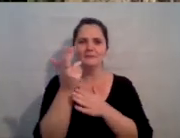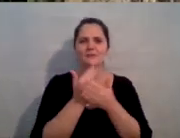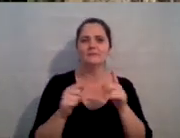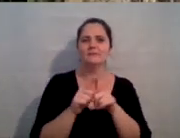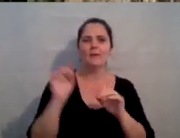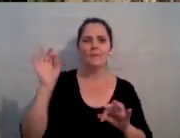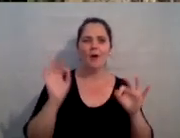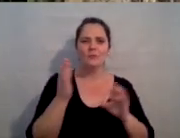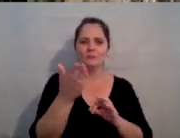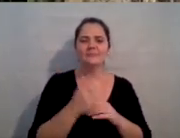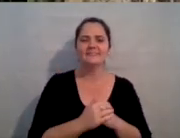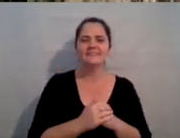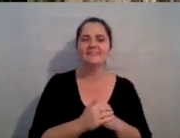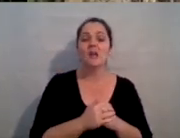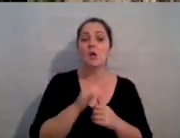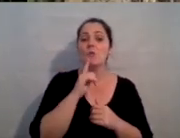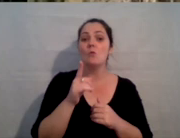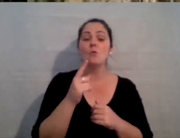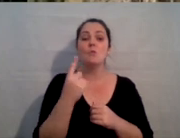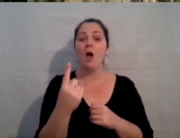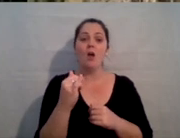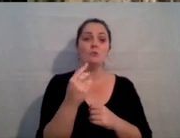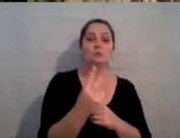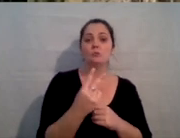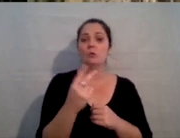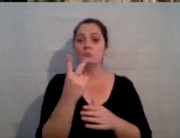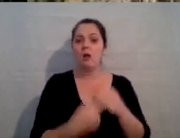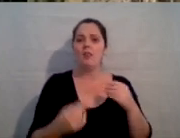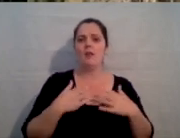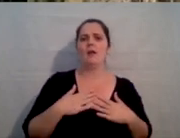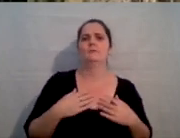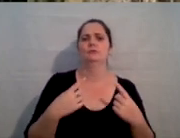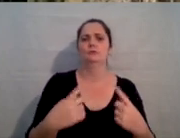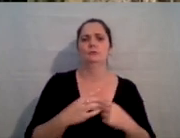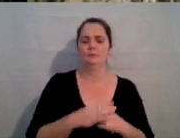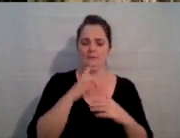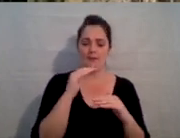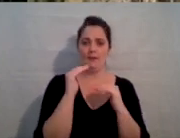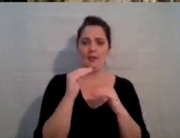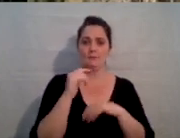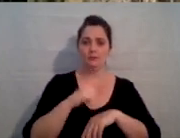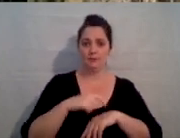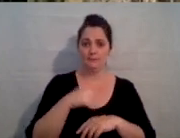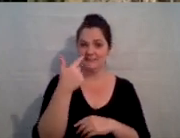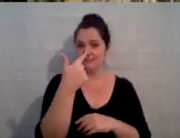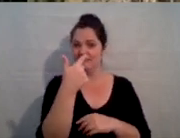but we're gonna go again, about seven or eight minutes and we're gonna go step it through. So I'll do it right here, I’ll try not to stand in front of my drawing too much